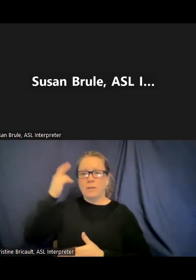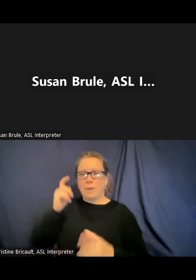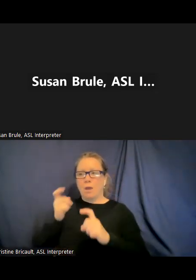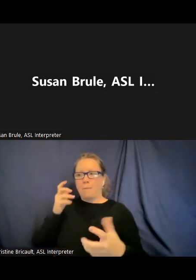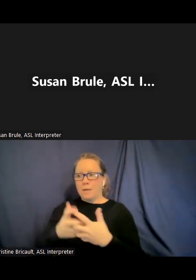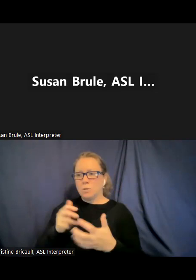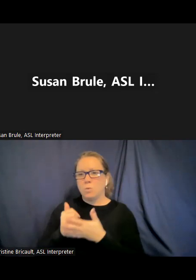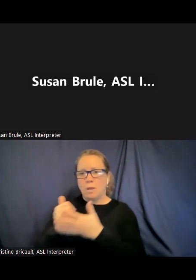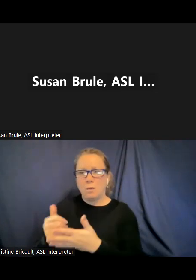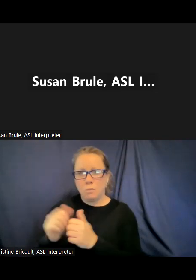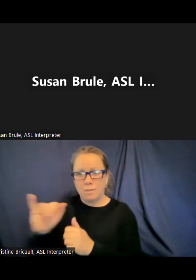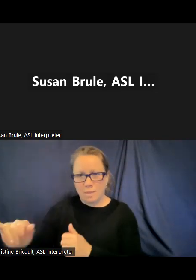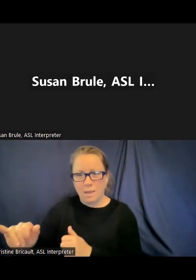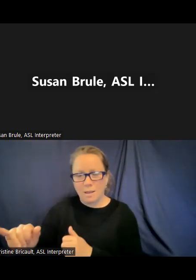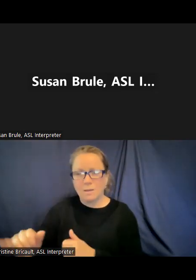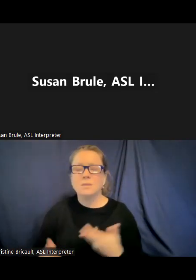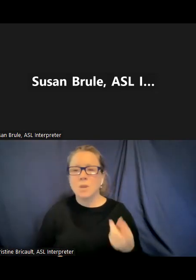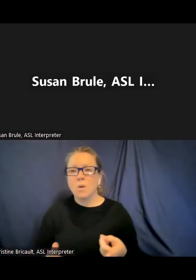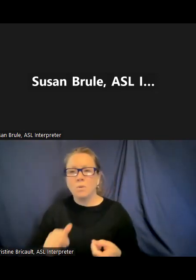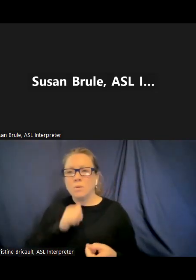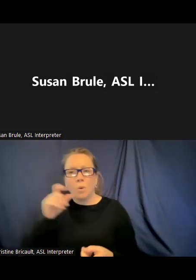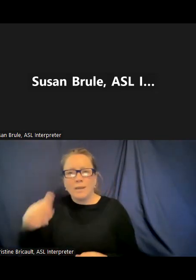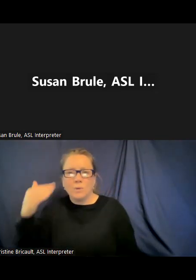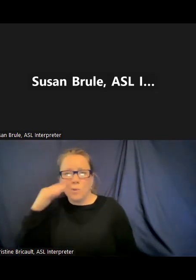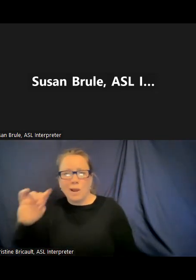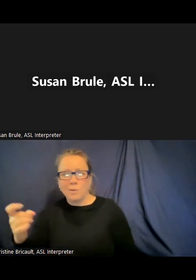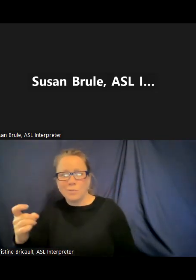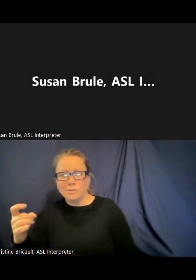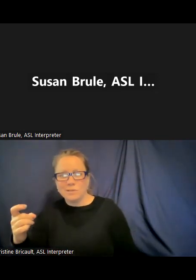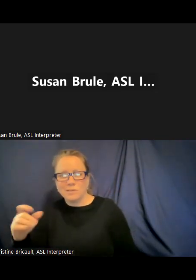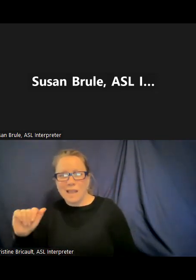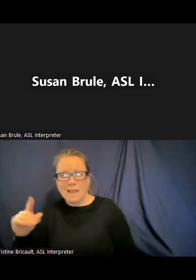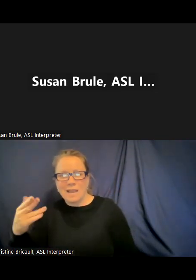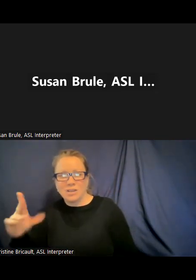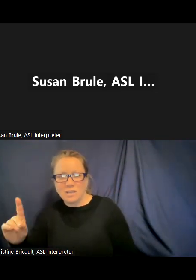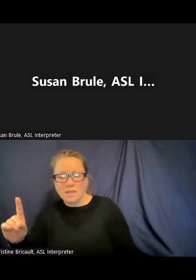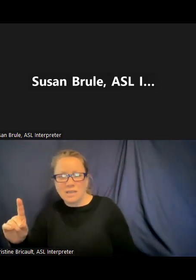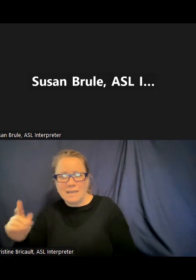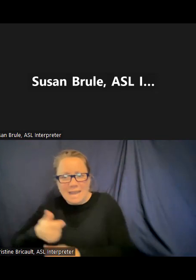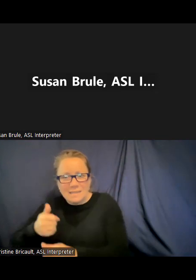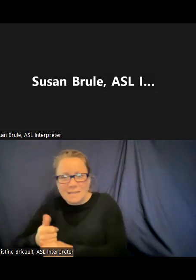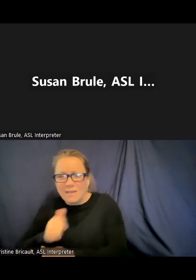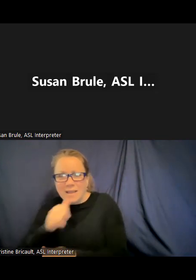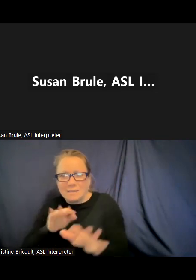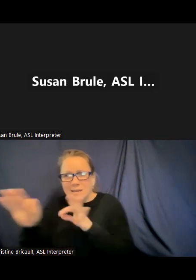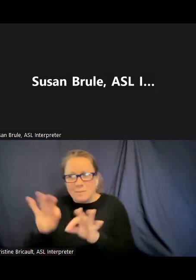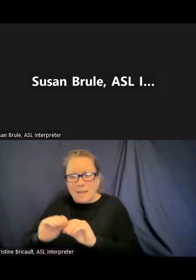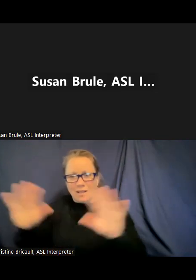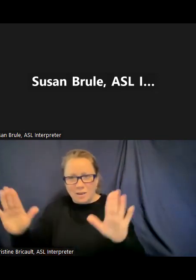diagnosis, but you don't need to know what the diagnosis is. Because the diagnosis itself doesn't give you any helpful information here.